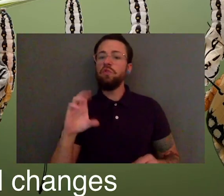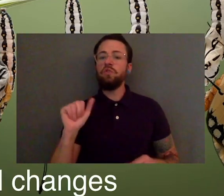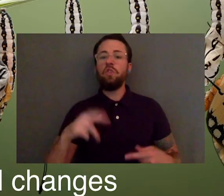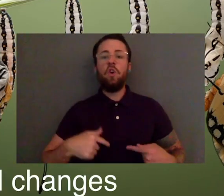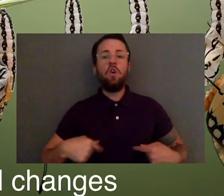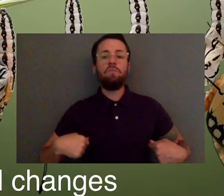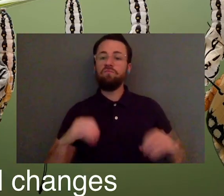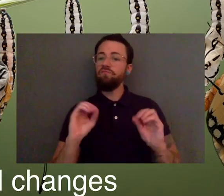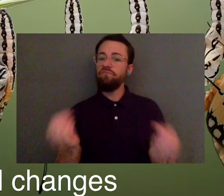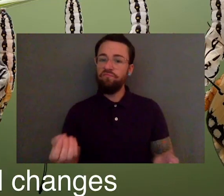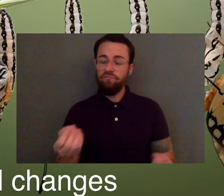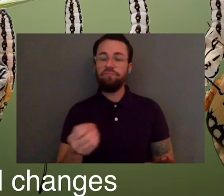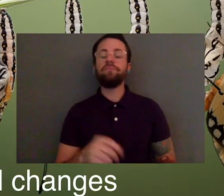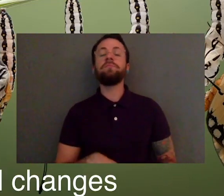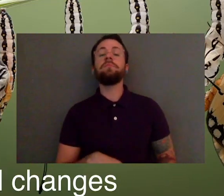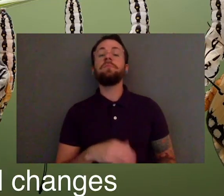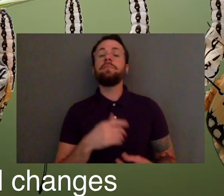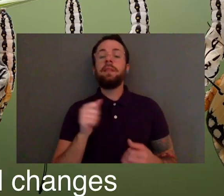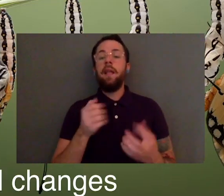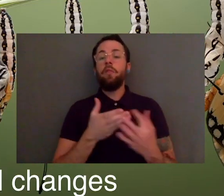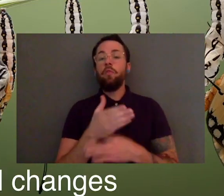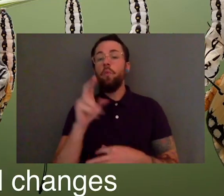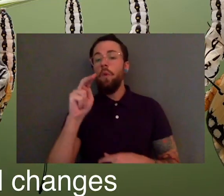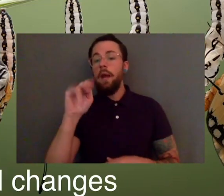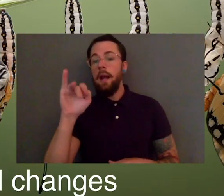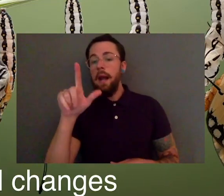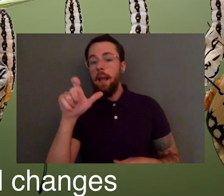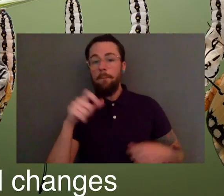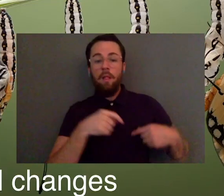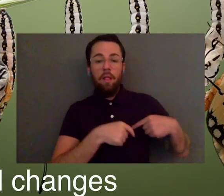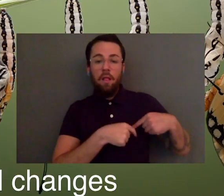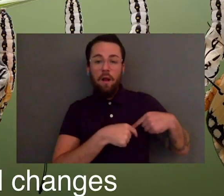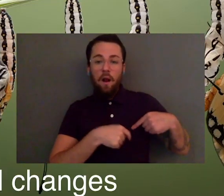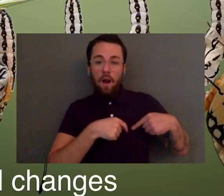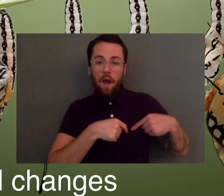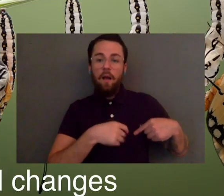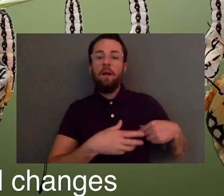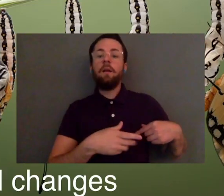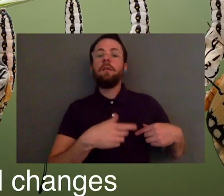There are other types of surgeries that do not involve scars or they will go through